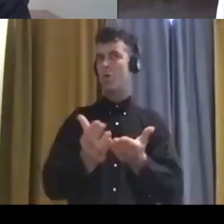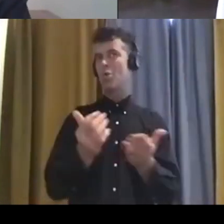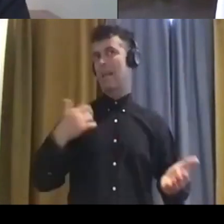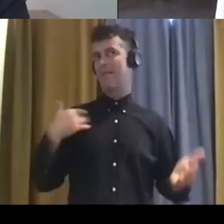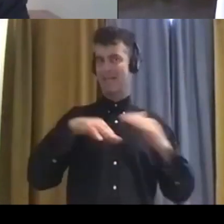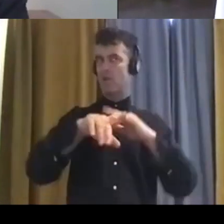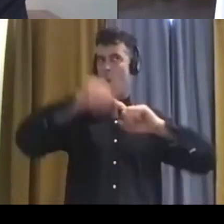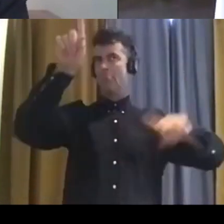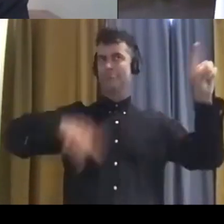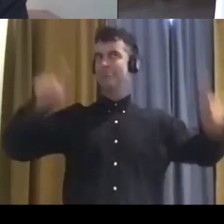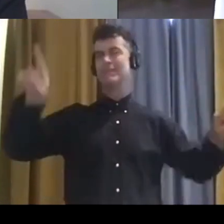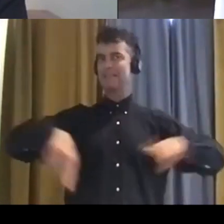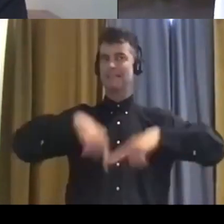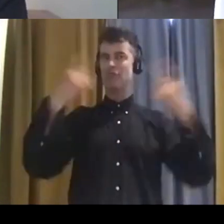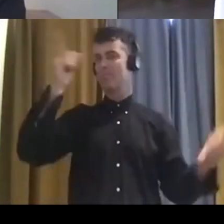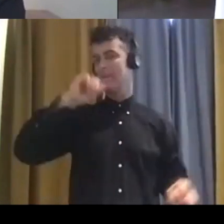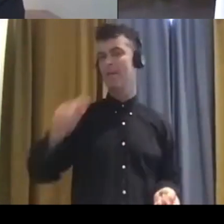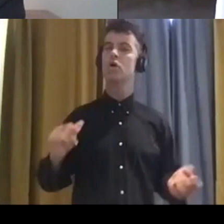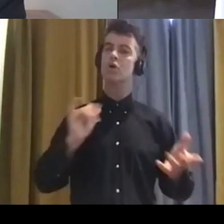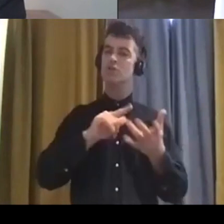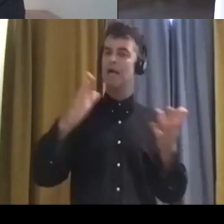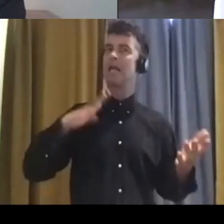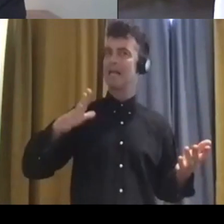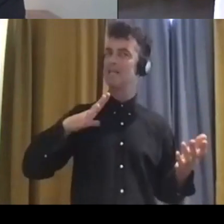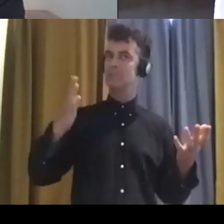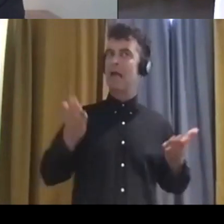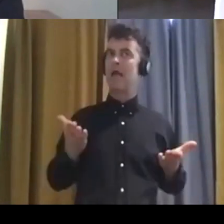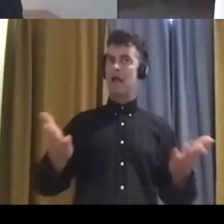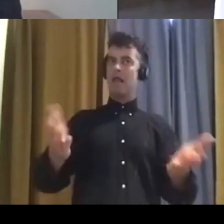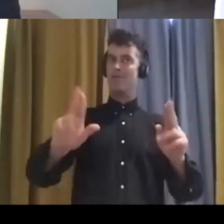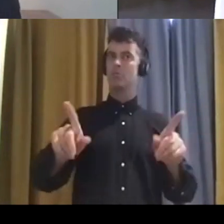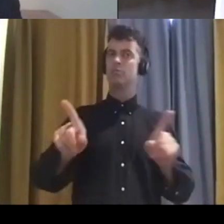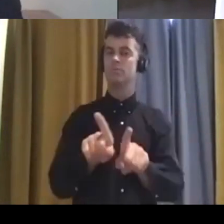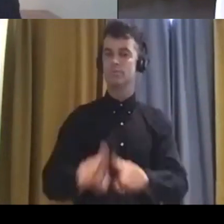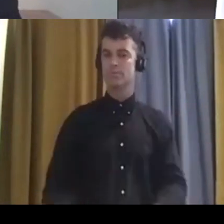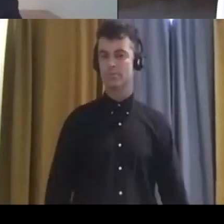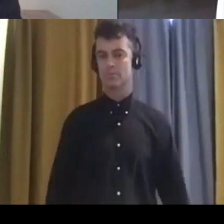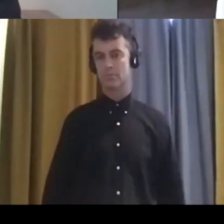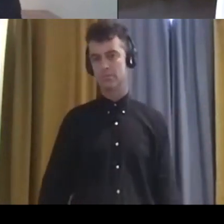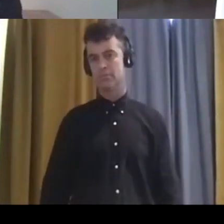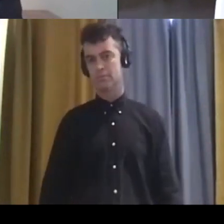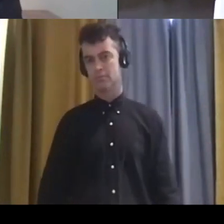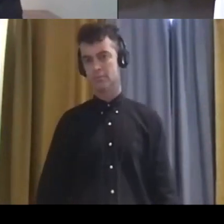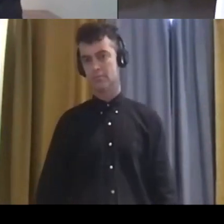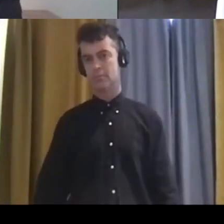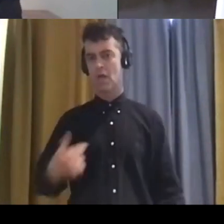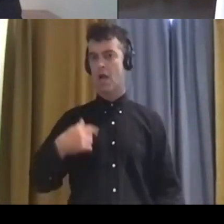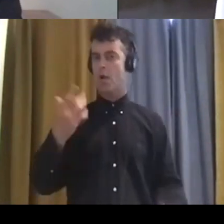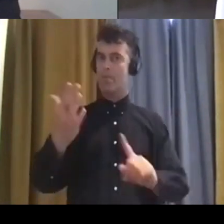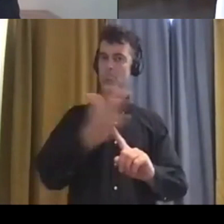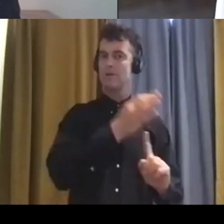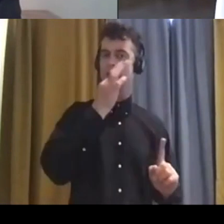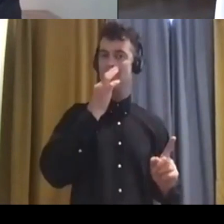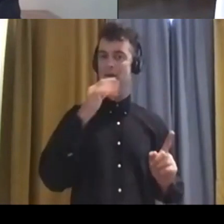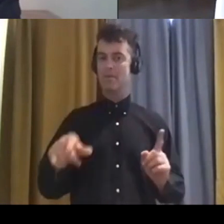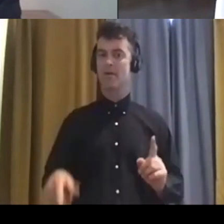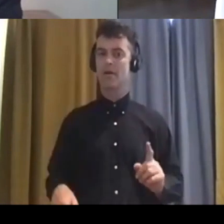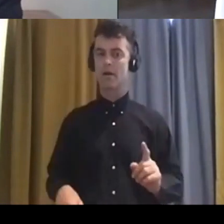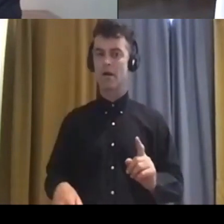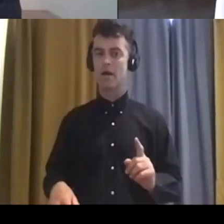unique and different people and so that needs to be factored in as well. So I'll push back